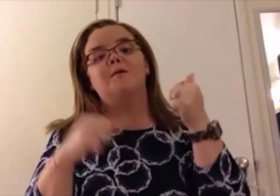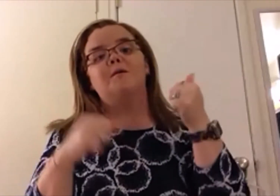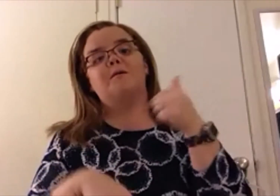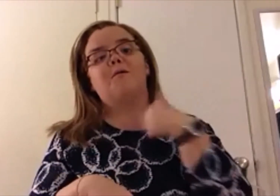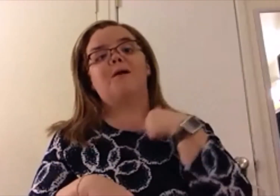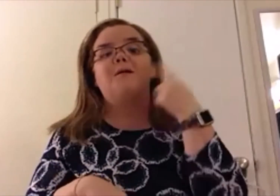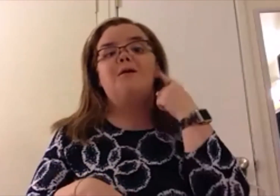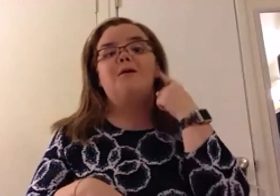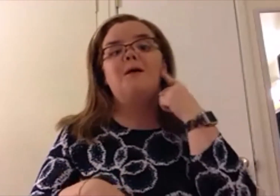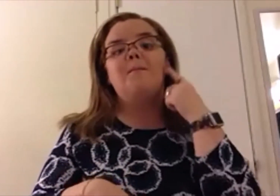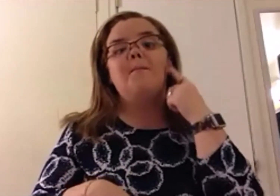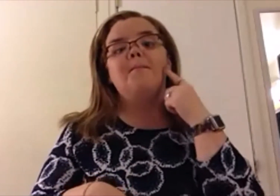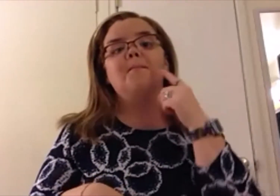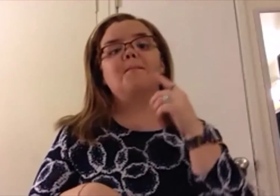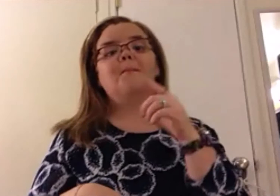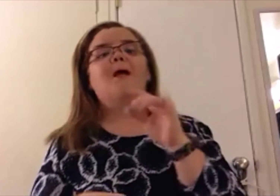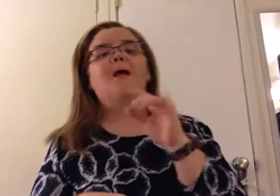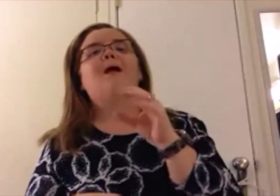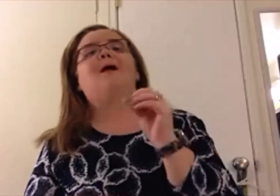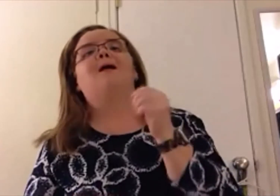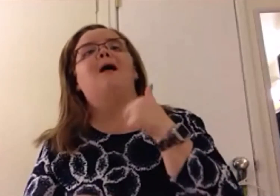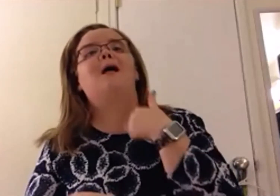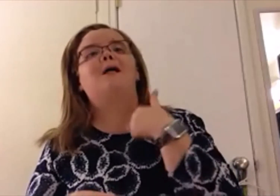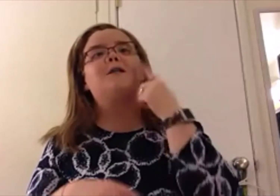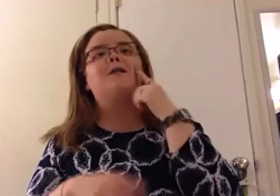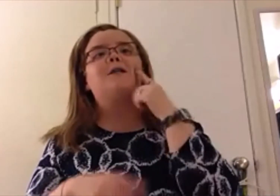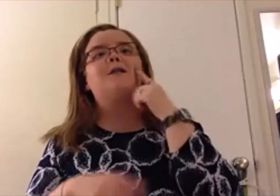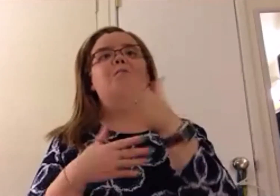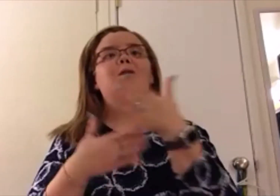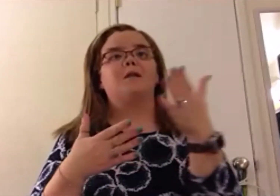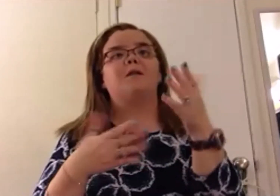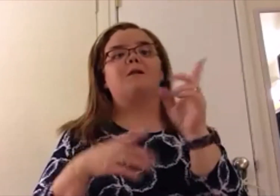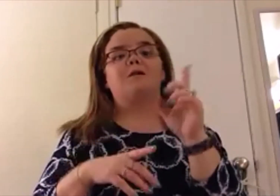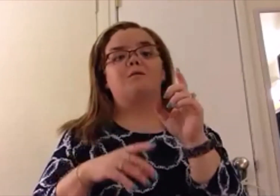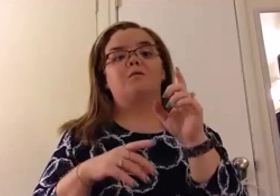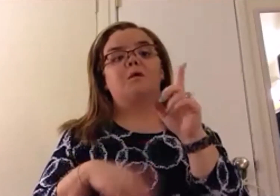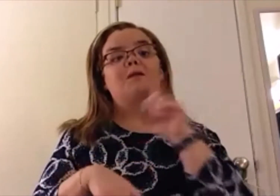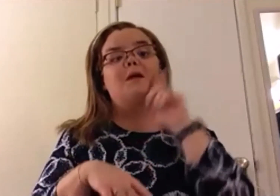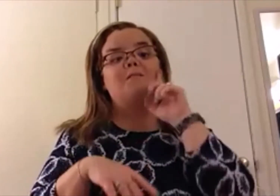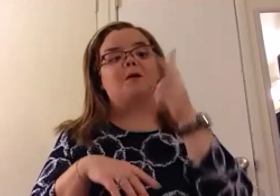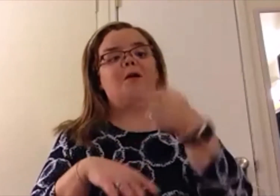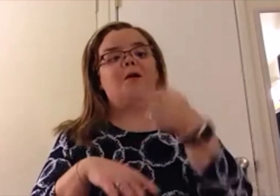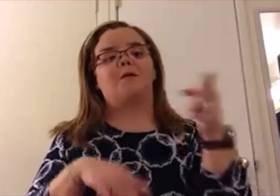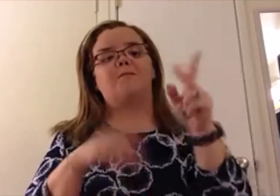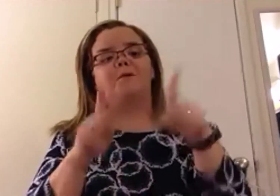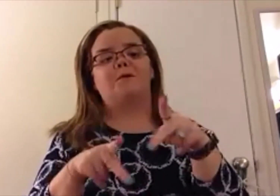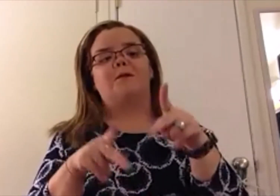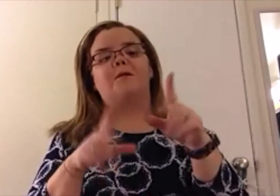so i can hear them and i think that's one thing that you a deaf or hard of hearing person